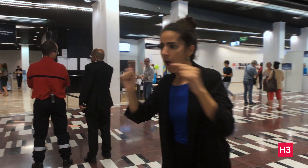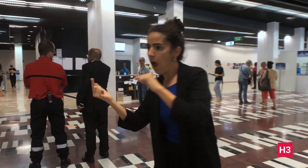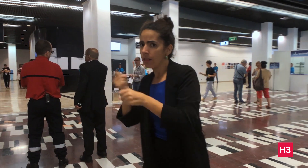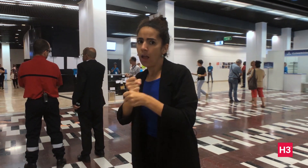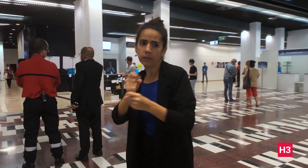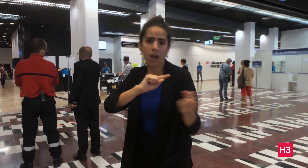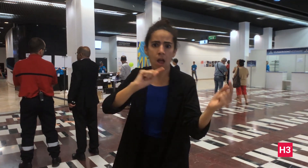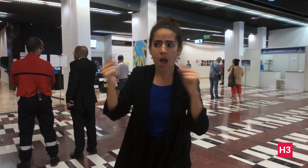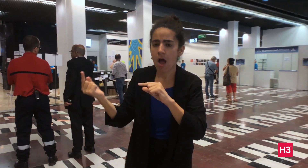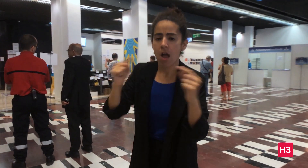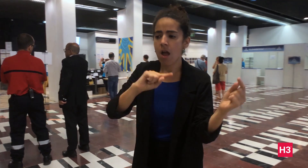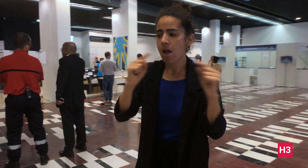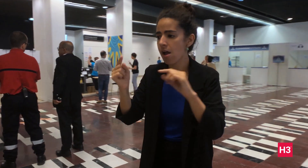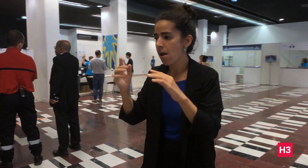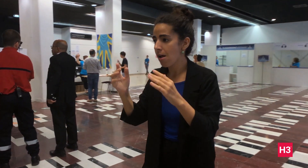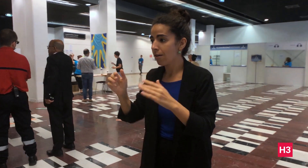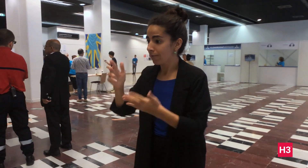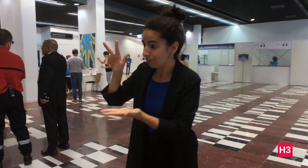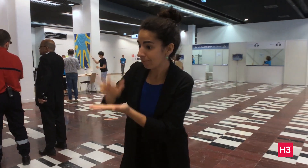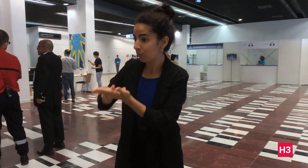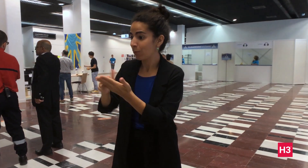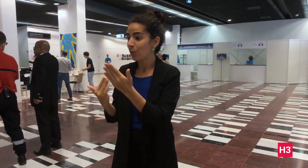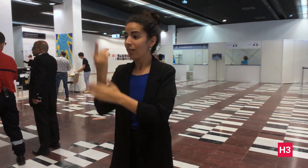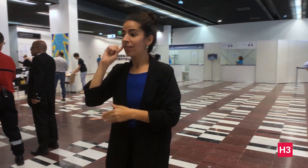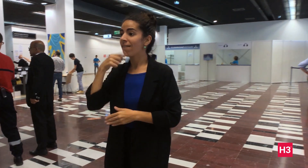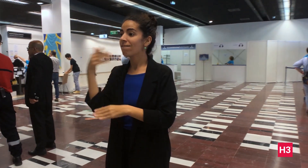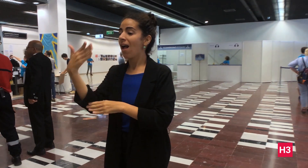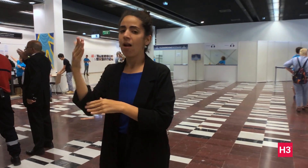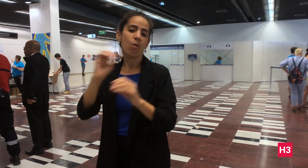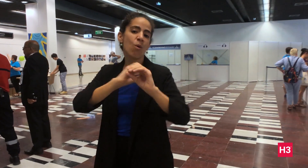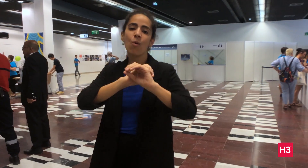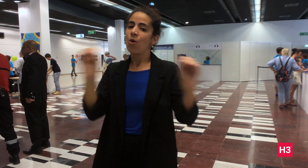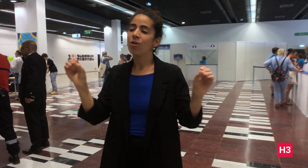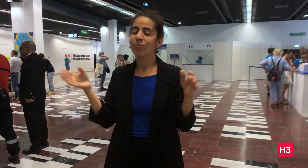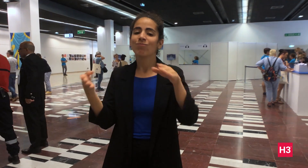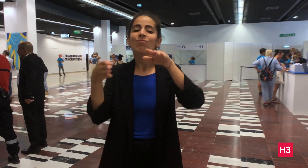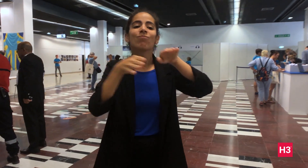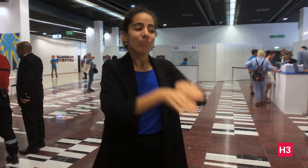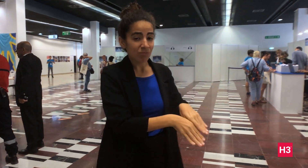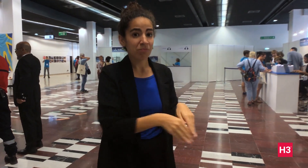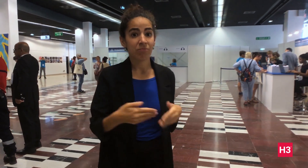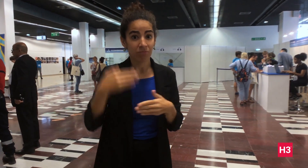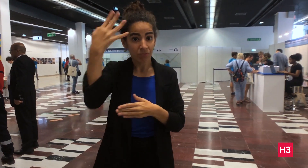Delegates discussed in depth back and forth, but no Deaf Flag was approved.